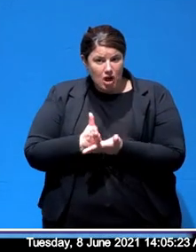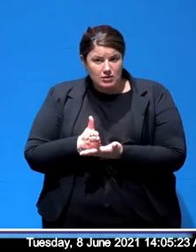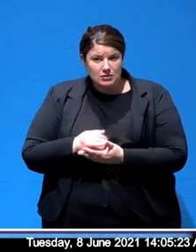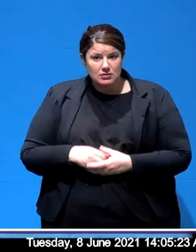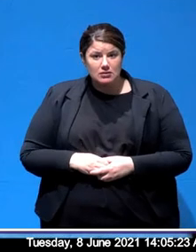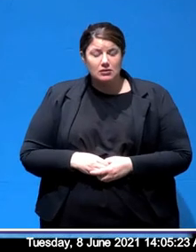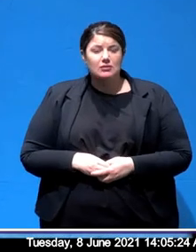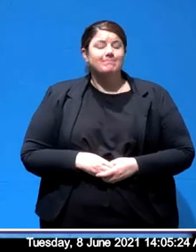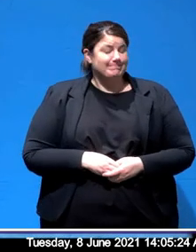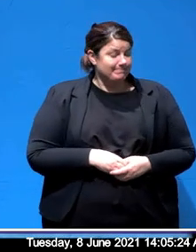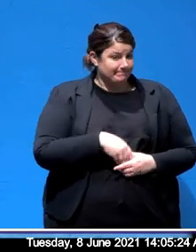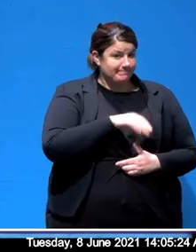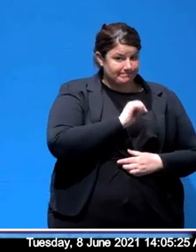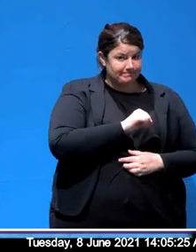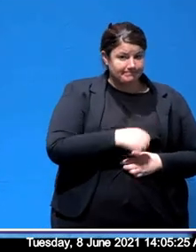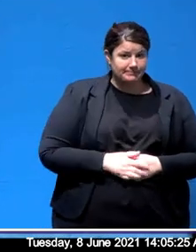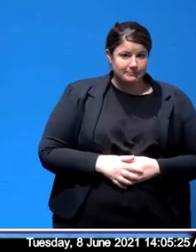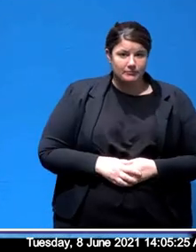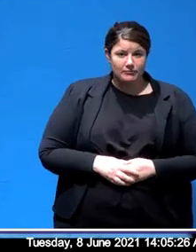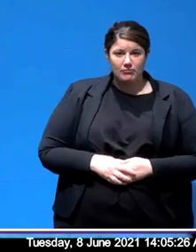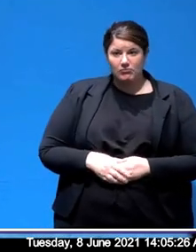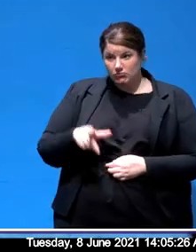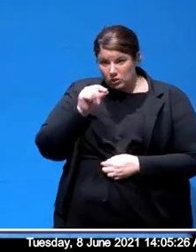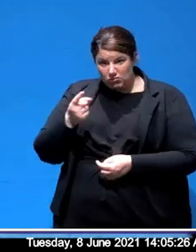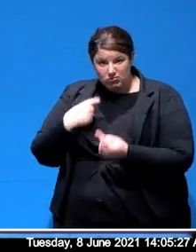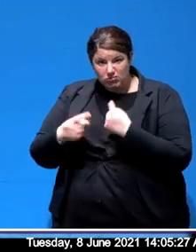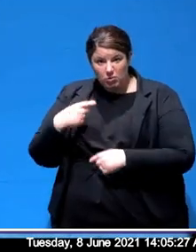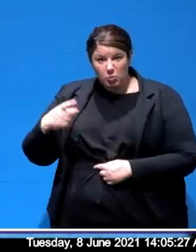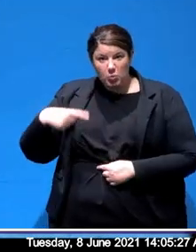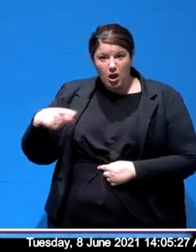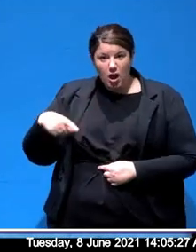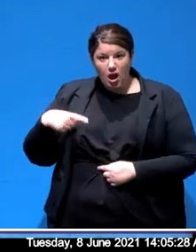And can you explain to the Commissioners why it wouldn't have been recorded in RiskMan?